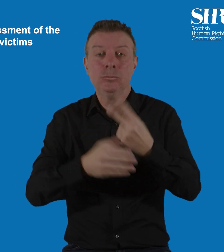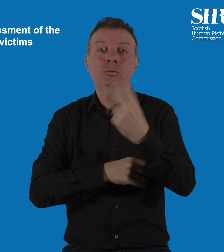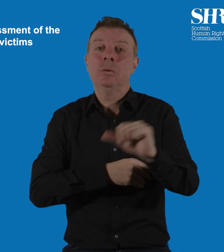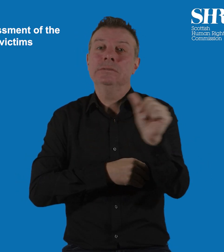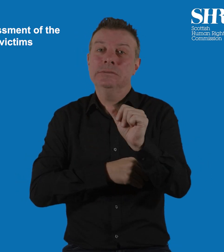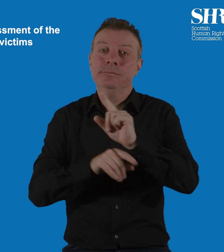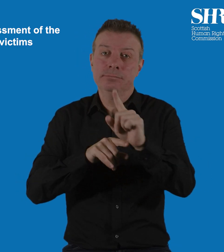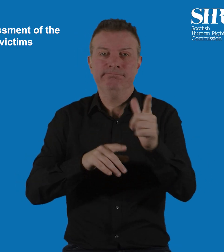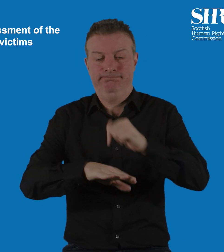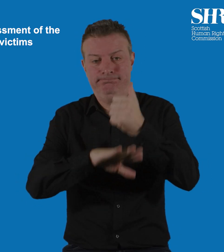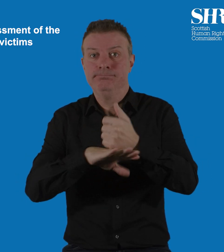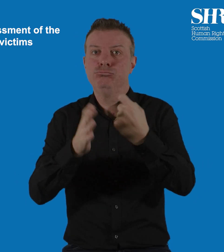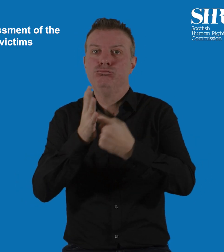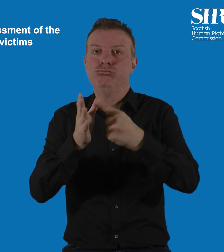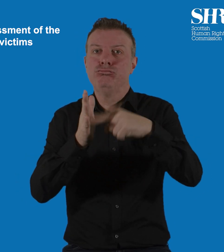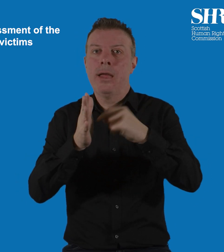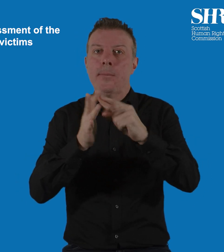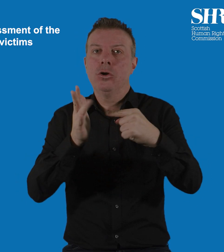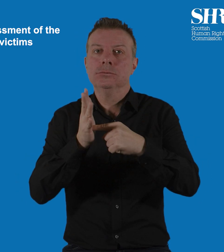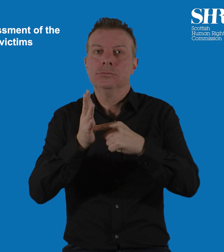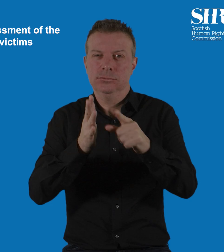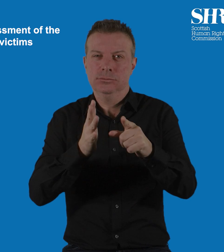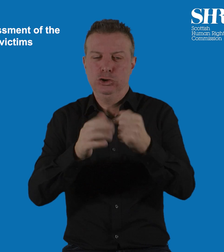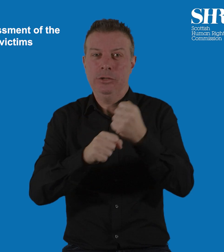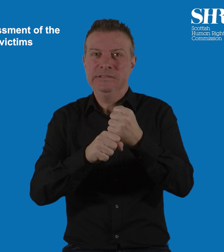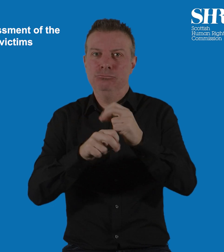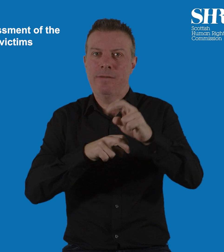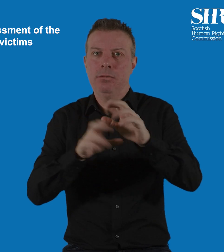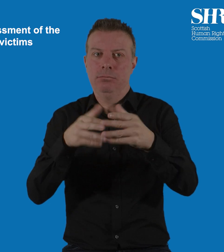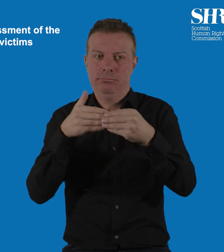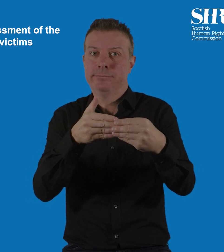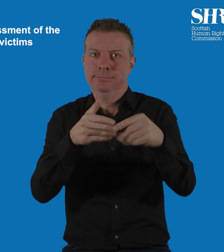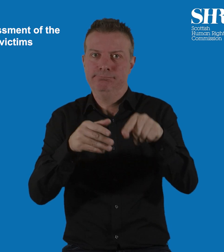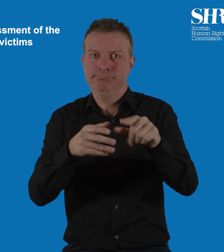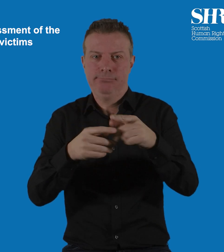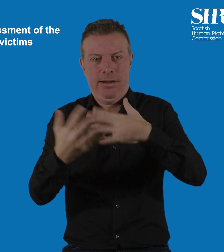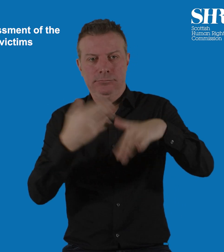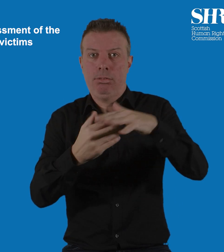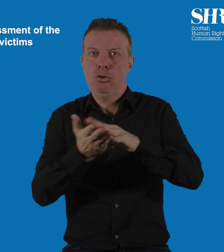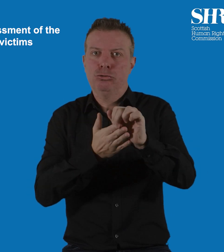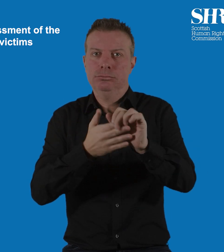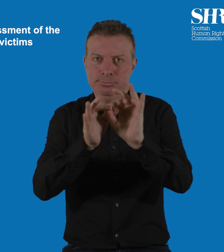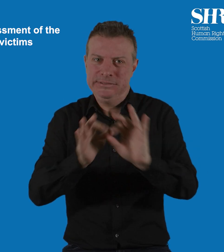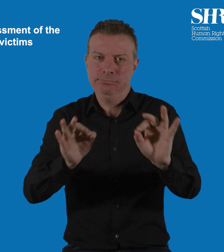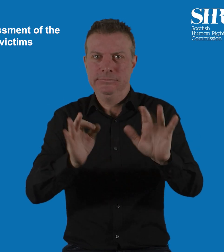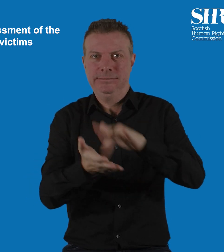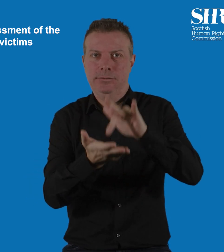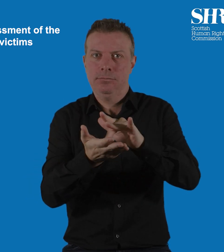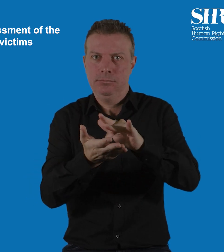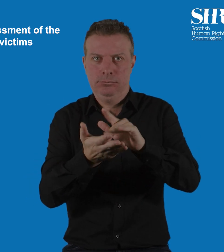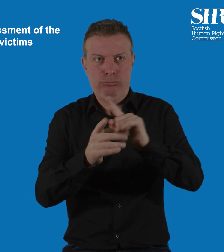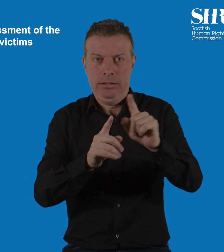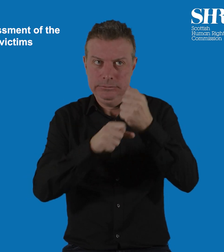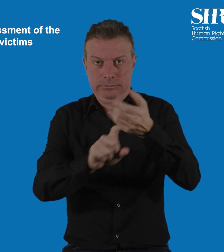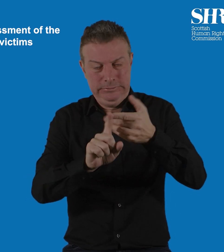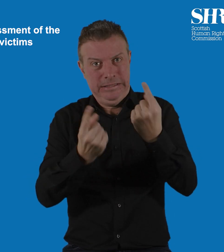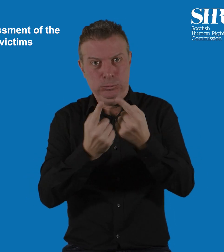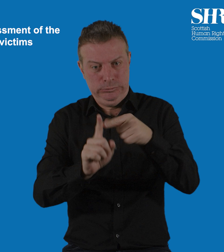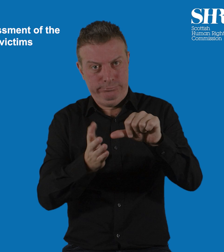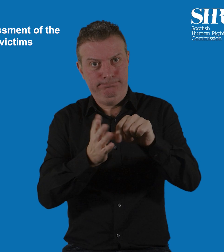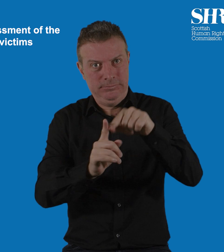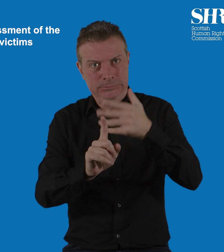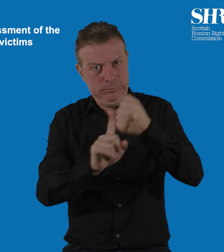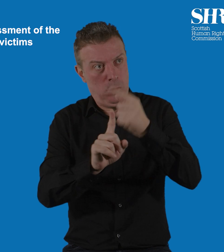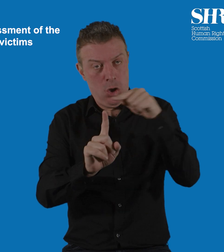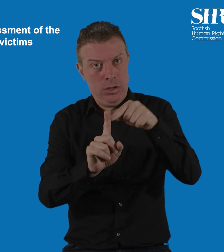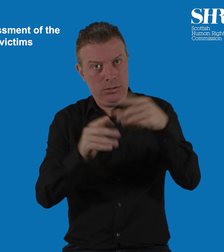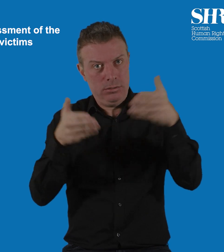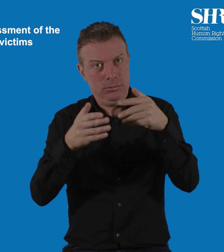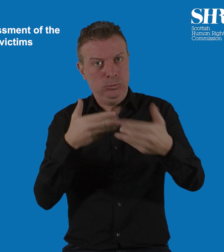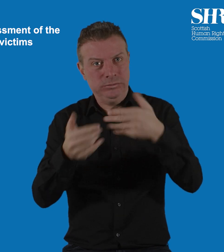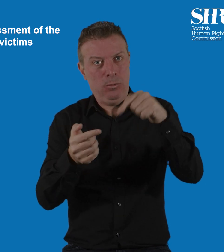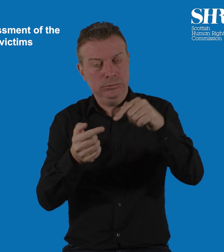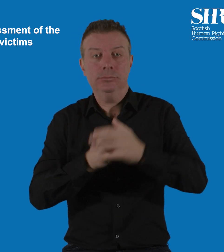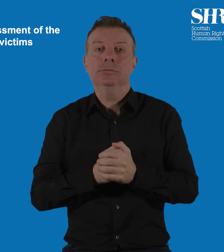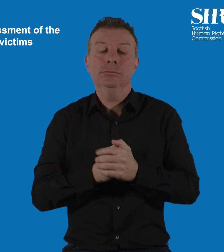In 2016 they established Rajpot, a Gypsy Traveller led intercultural peace centre, to bring attention to the issue.